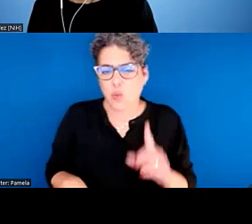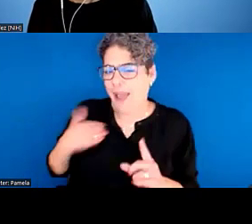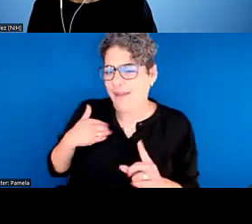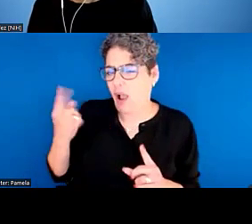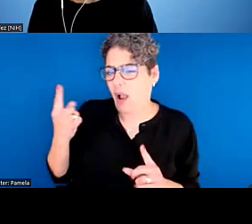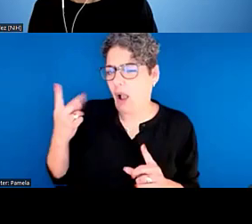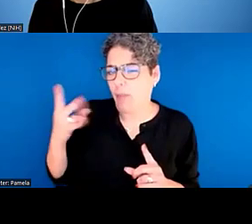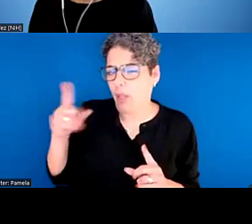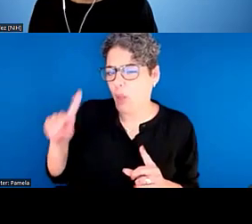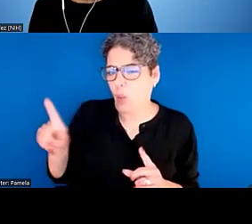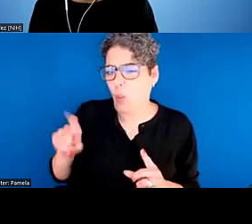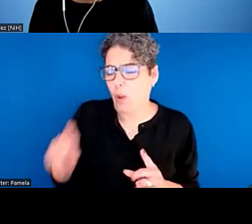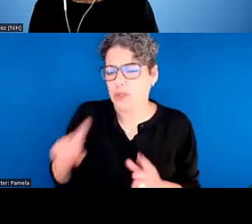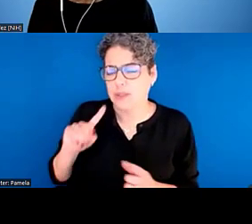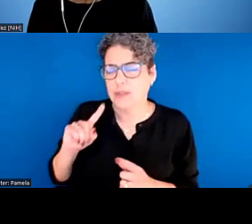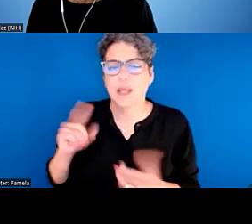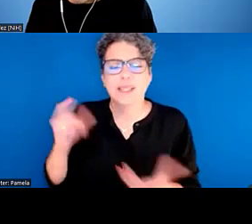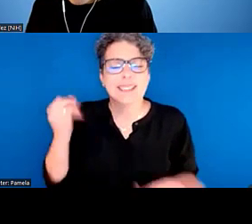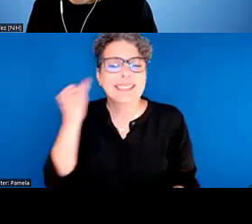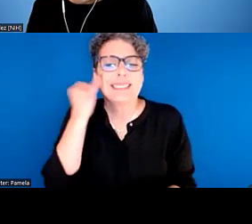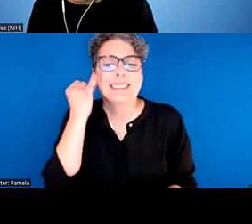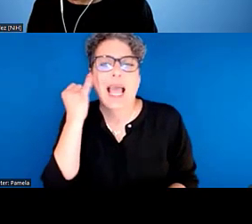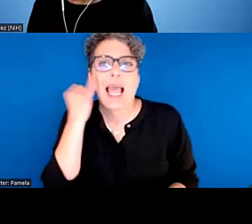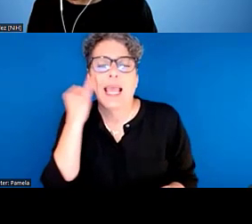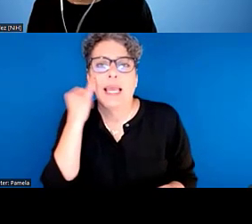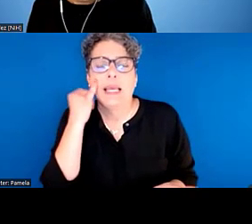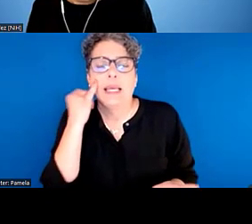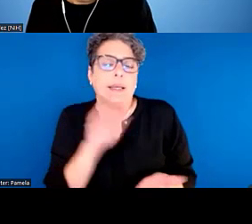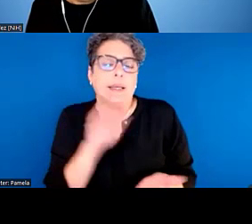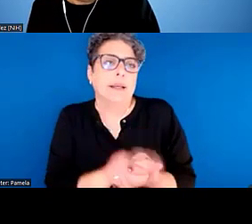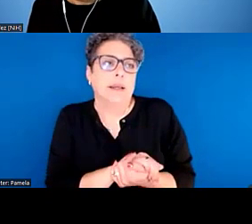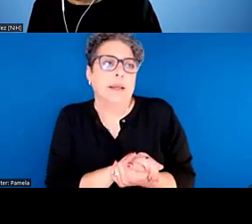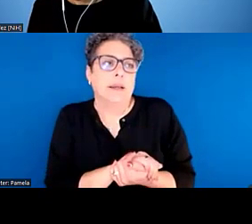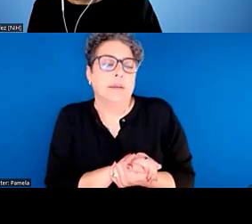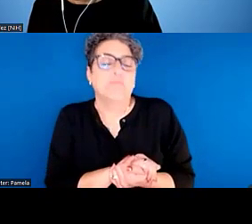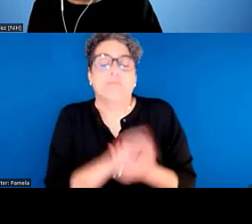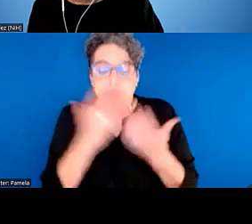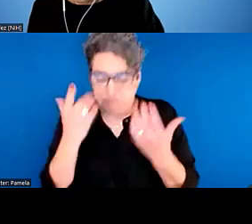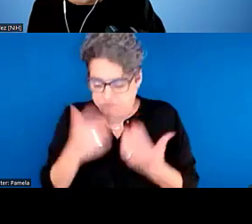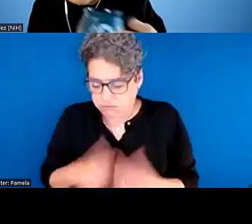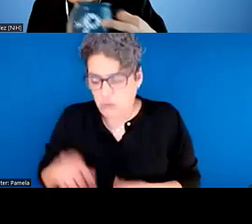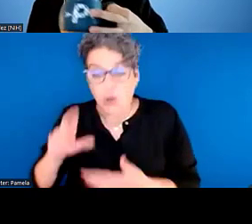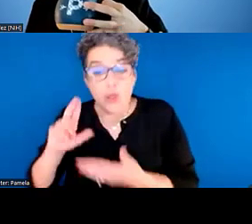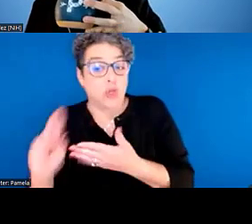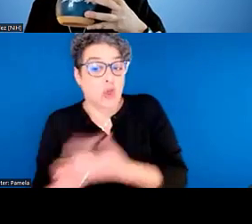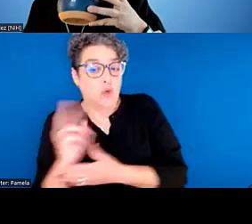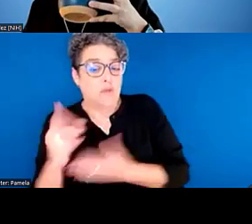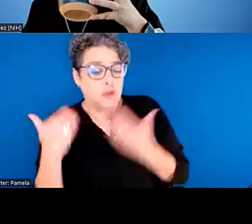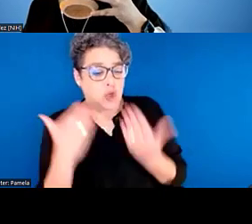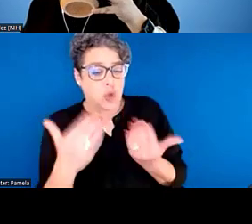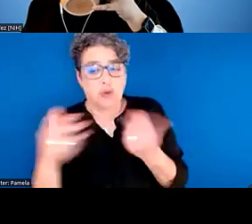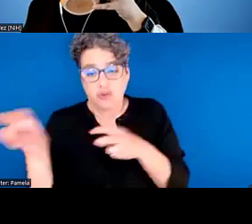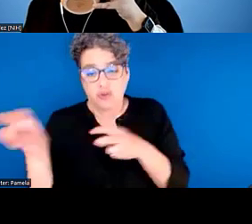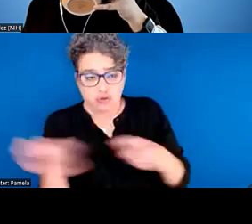about let's say the grant is allowed to be .. is relinquished and transfers to the new institution.